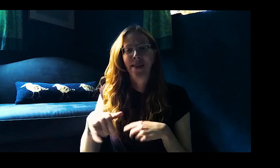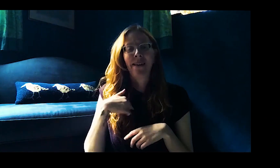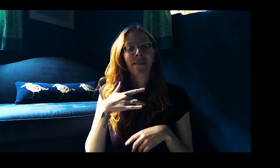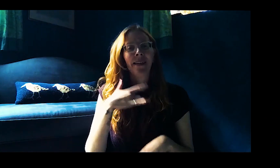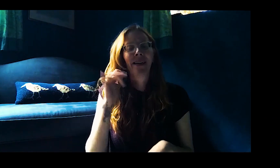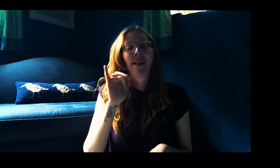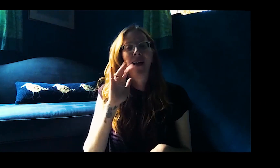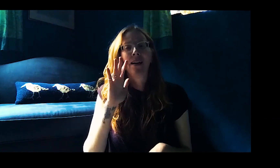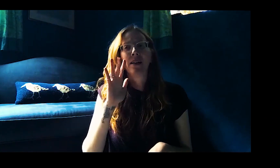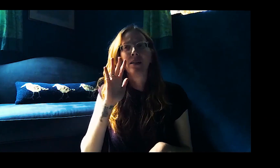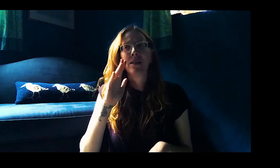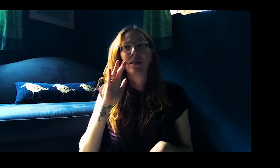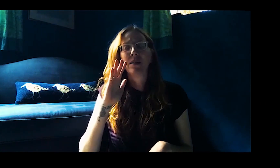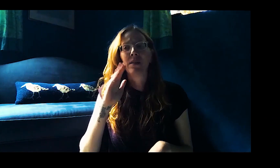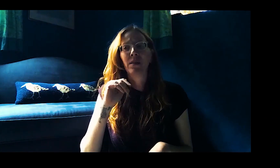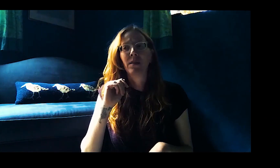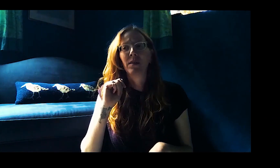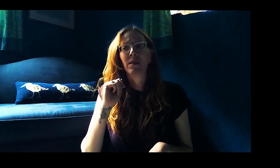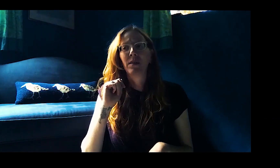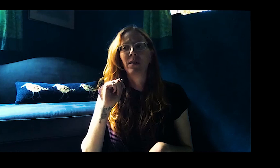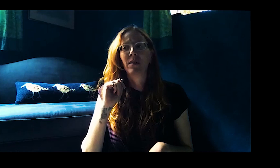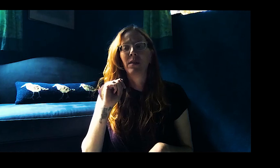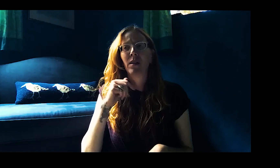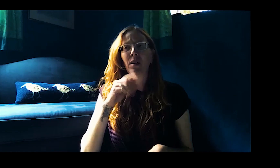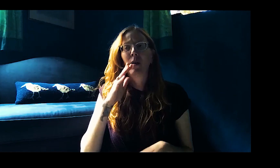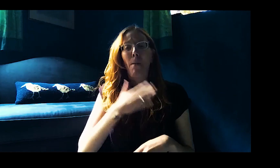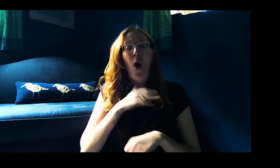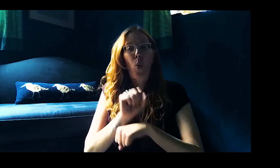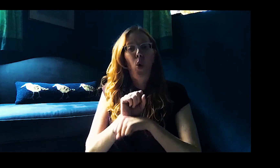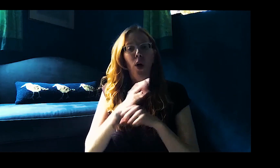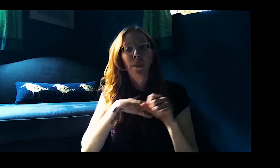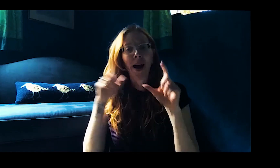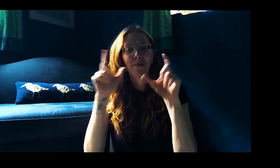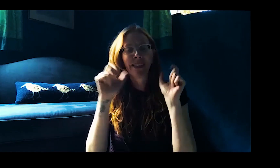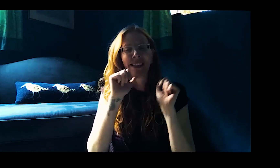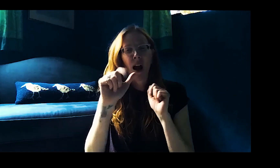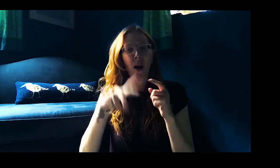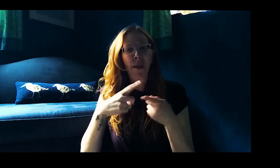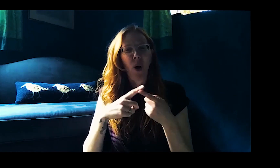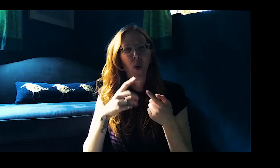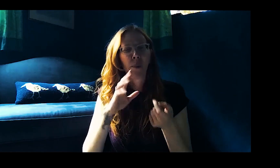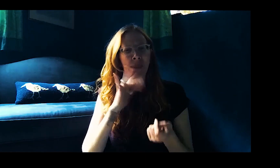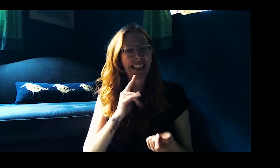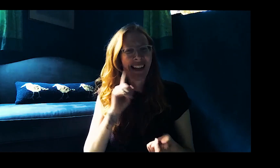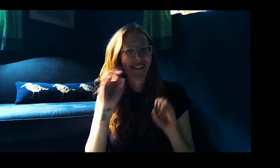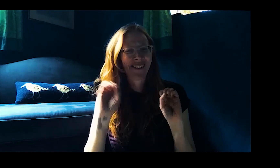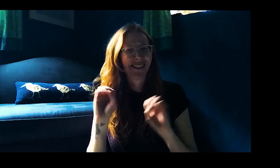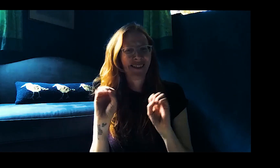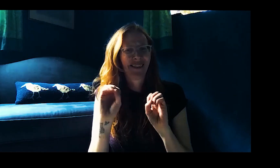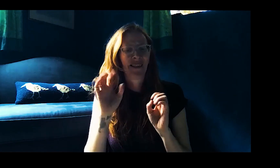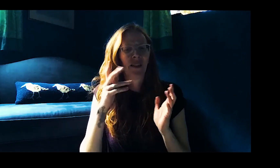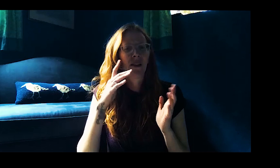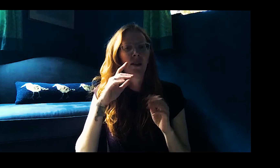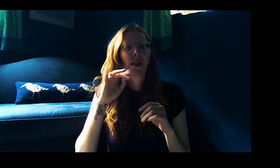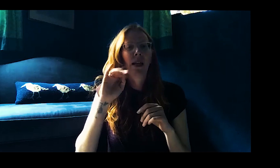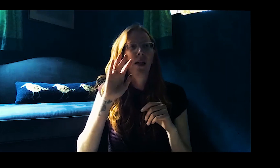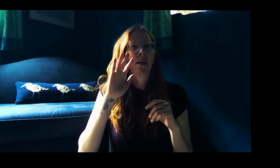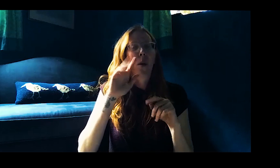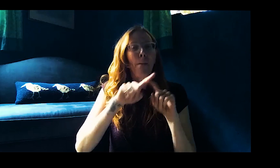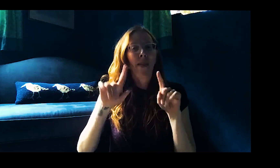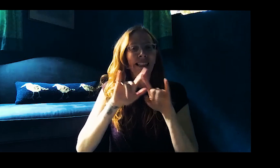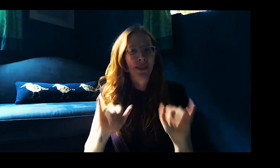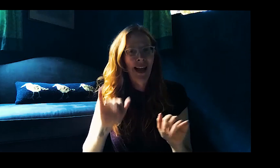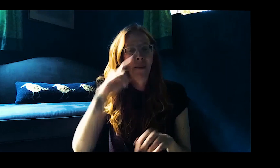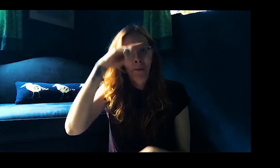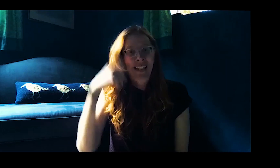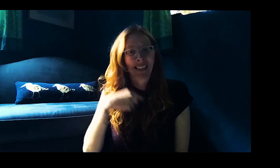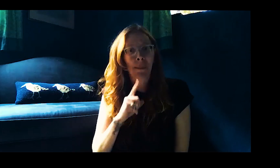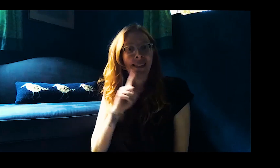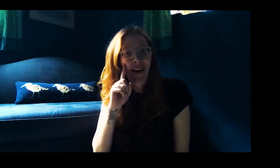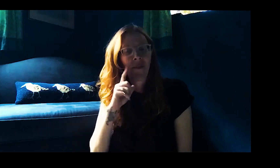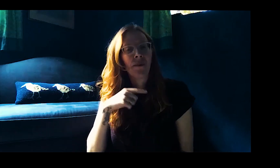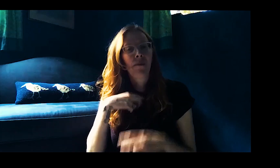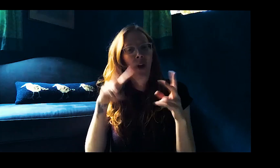my photography - it's not about being deaf, it's - I mean, at the same time, because I am deaf.